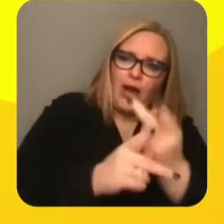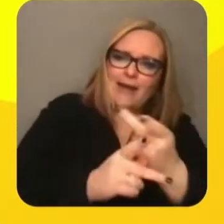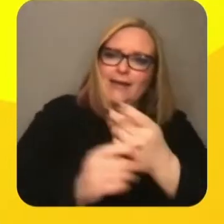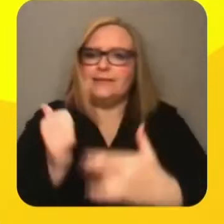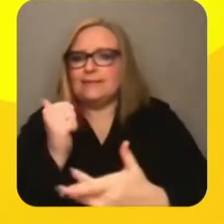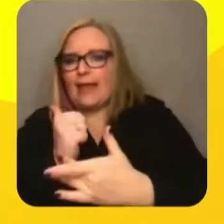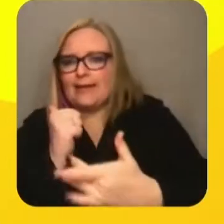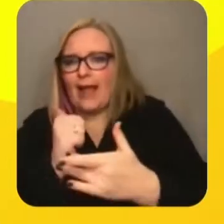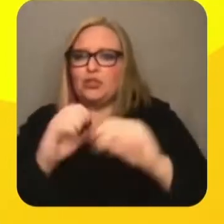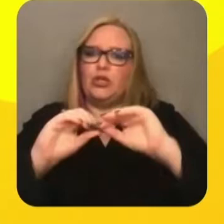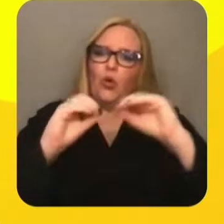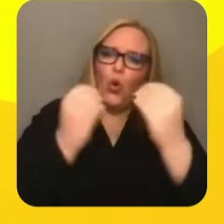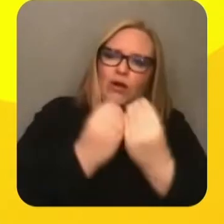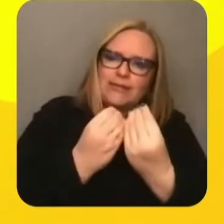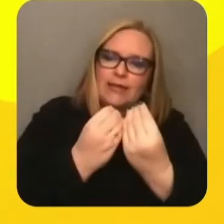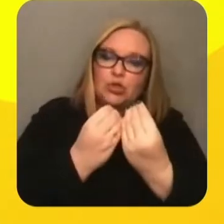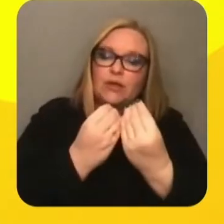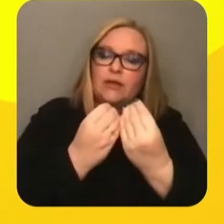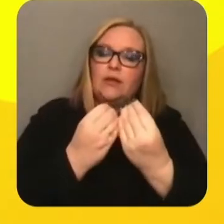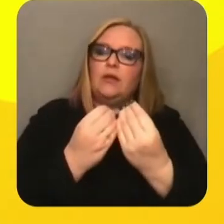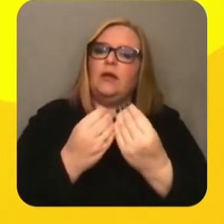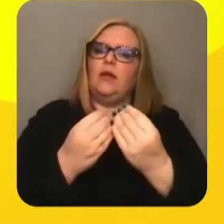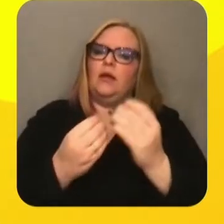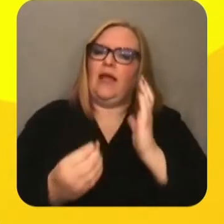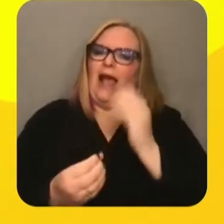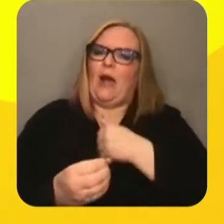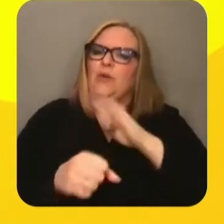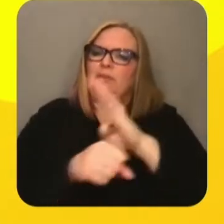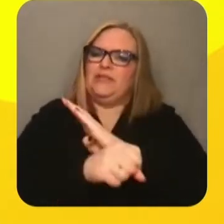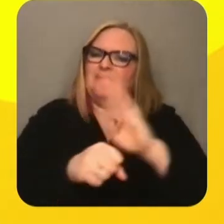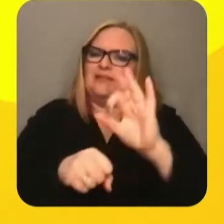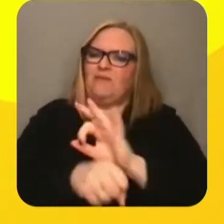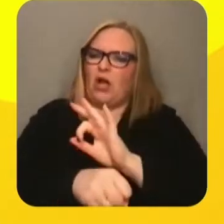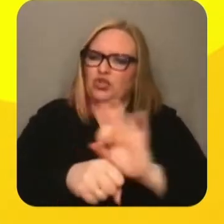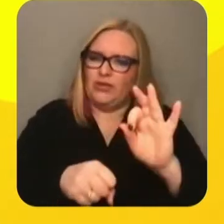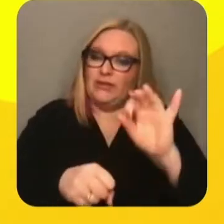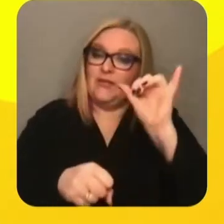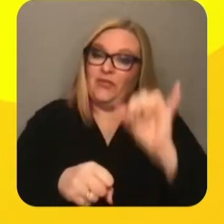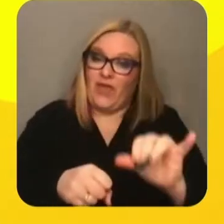may be happening in our enterprise functions. And so that's how we're leveraging that data to get things